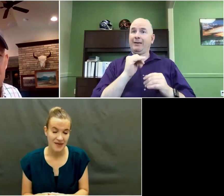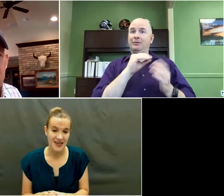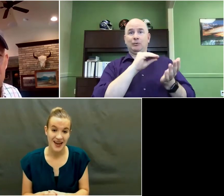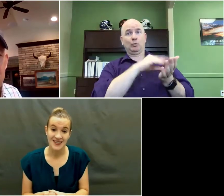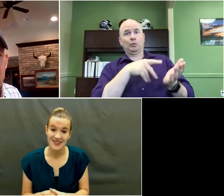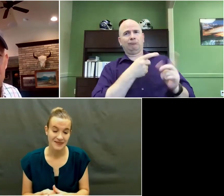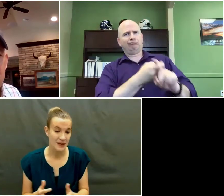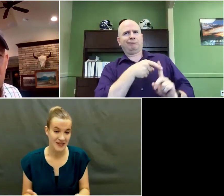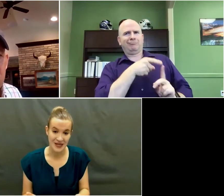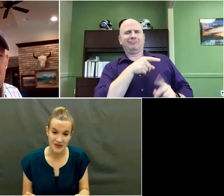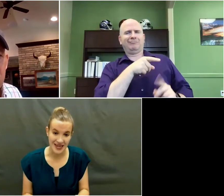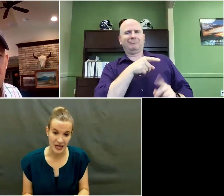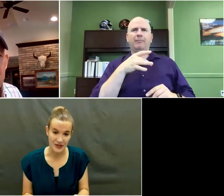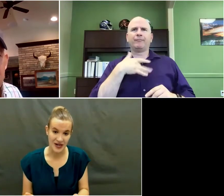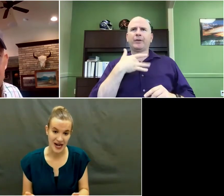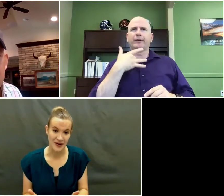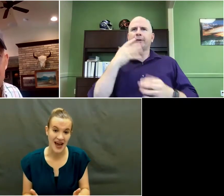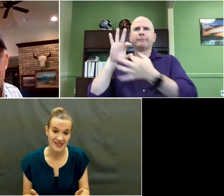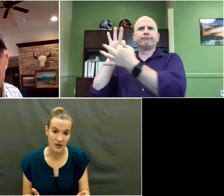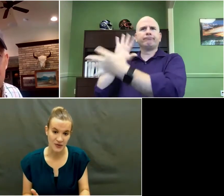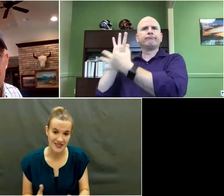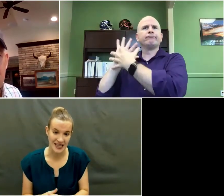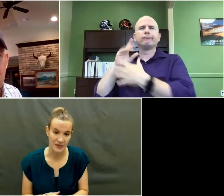because people didn't use sign language there and I would have had to go through a sign language